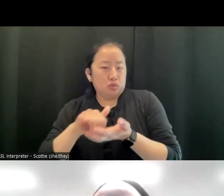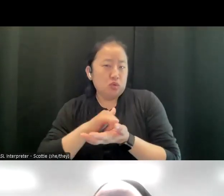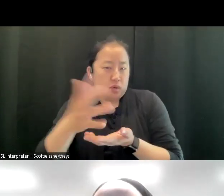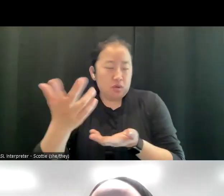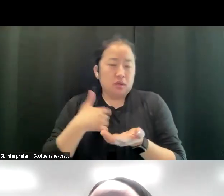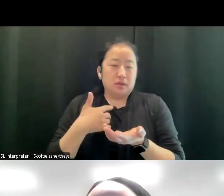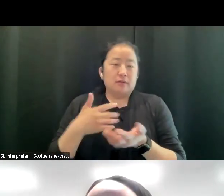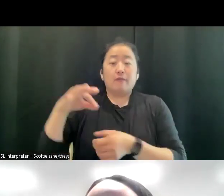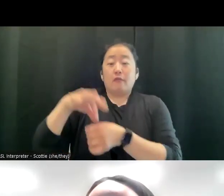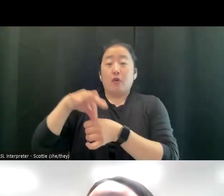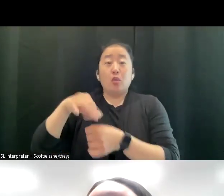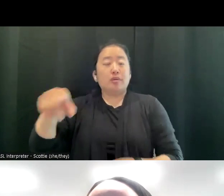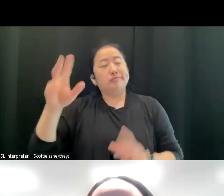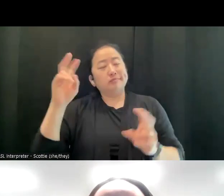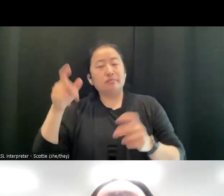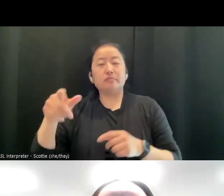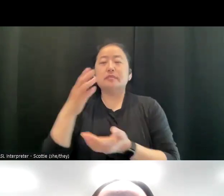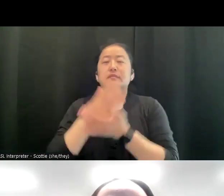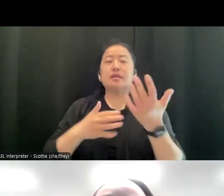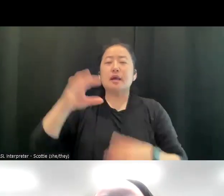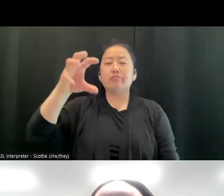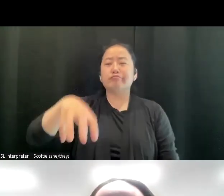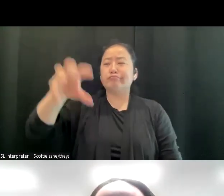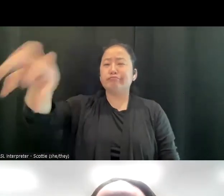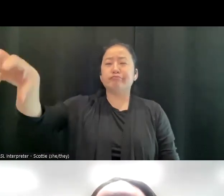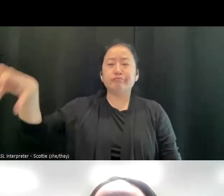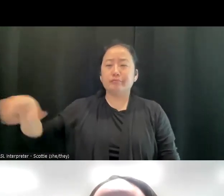was voting, there were some complications with sites that weren't on public transit which made it